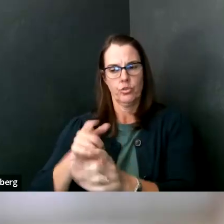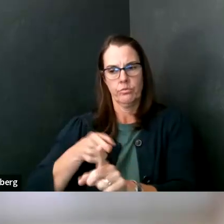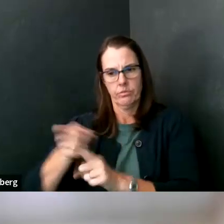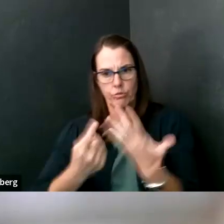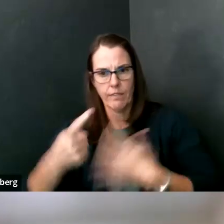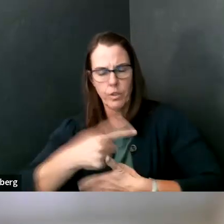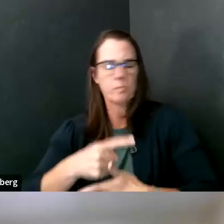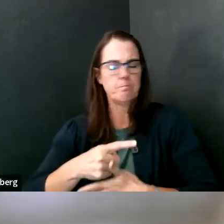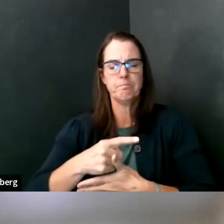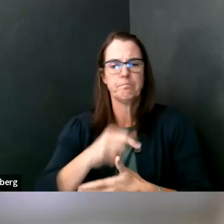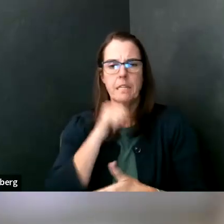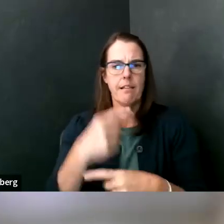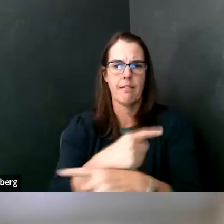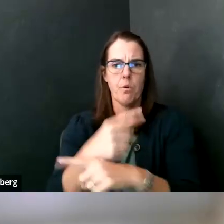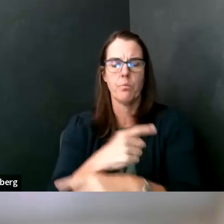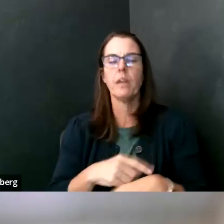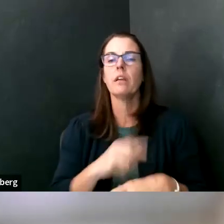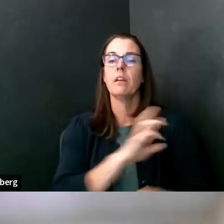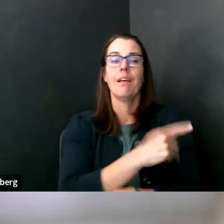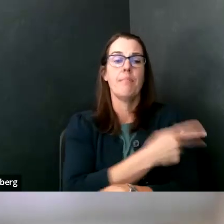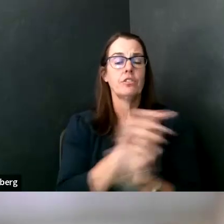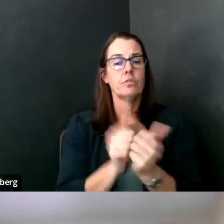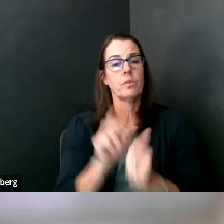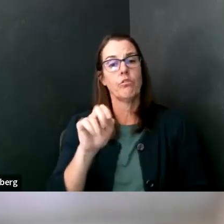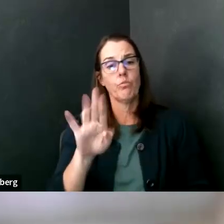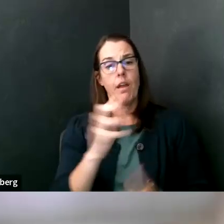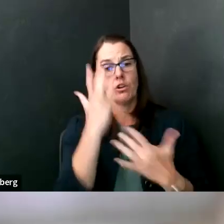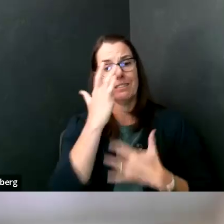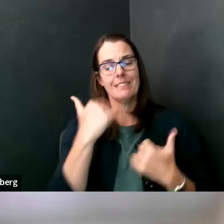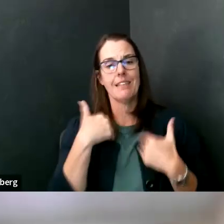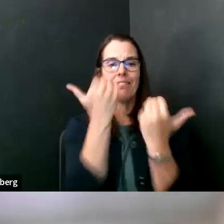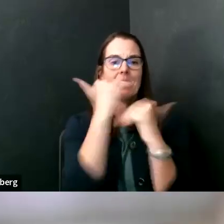uh delt recognition that patients with rare diseases often face limited therapeutic options